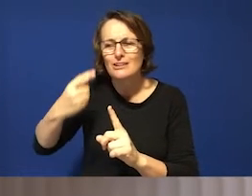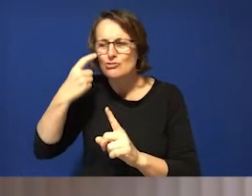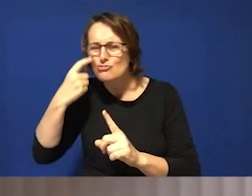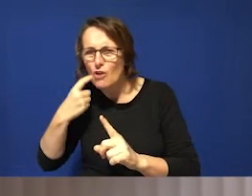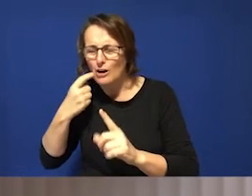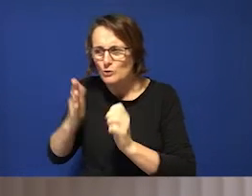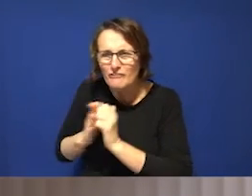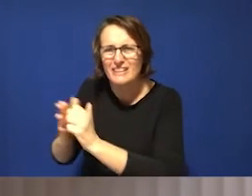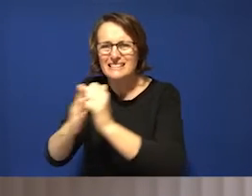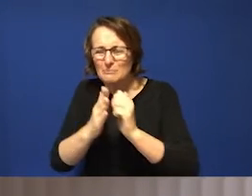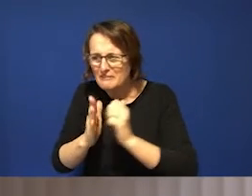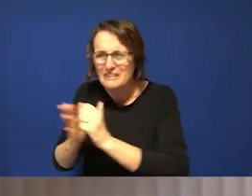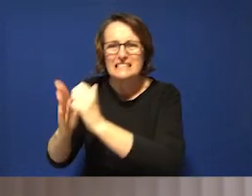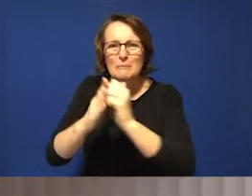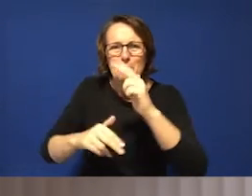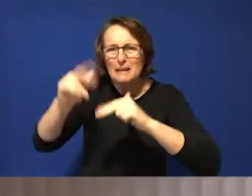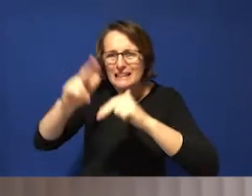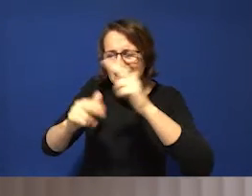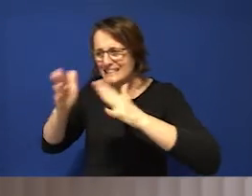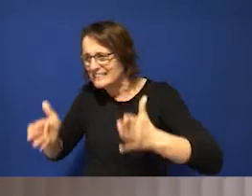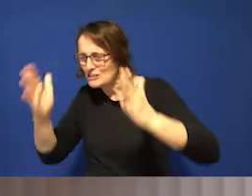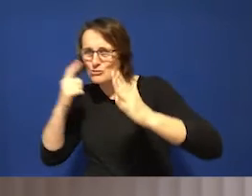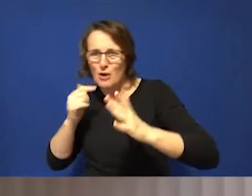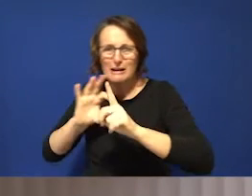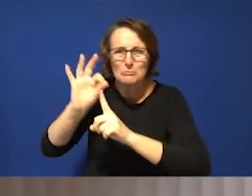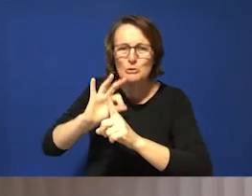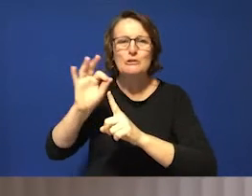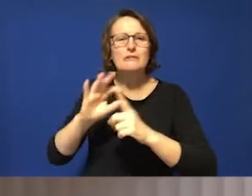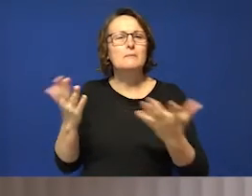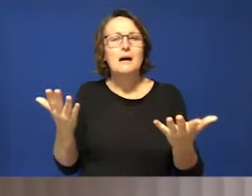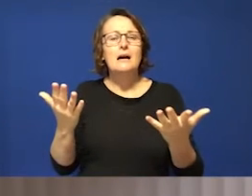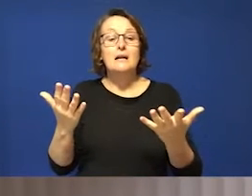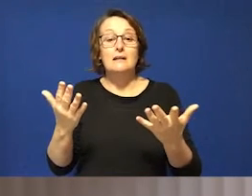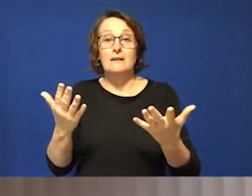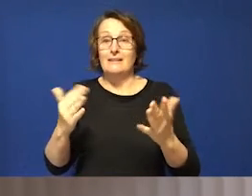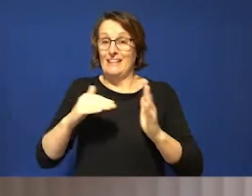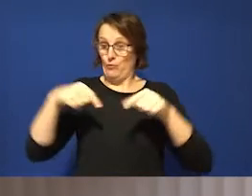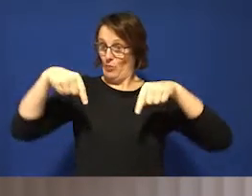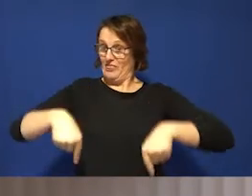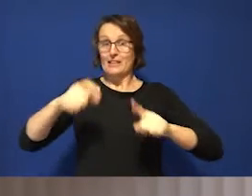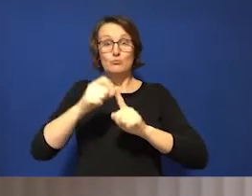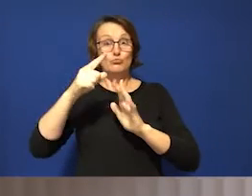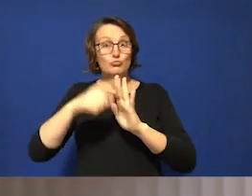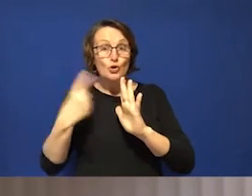to remedy that and to address it. And when we came to this project